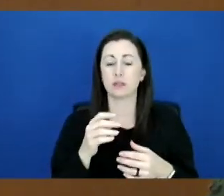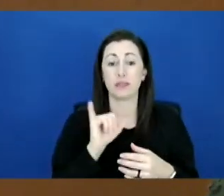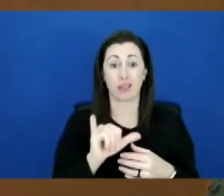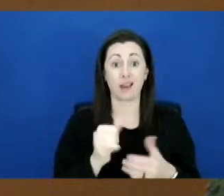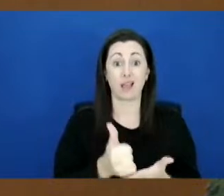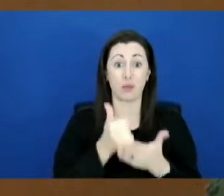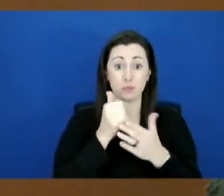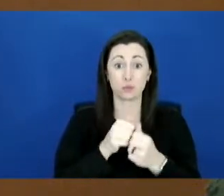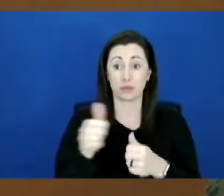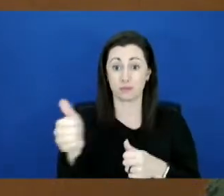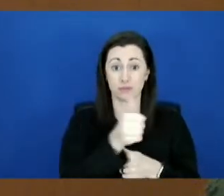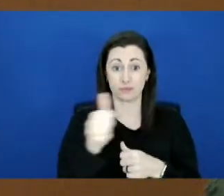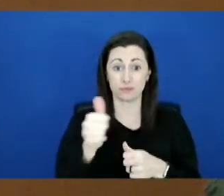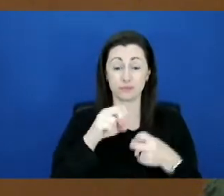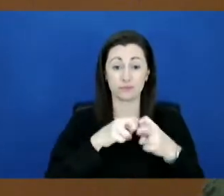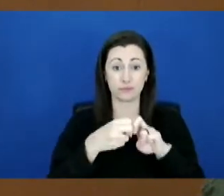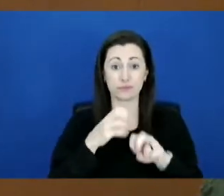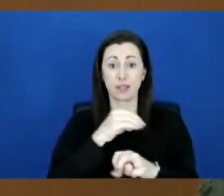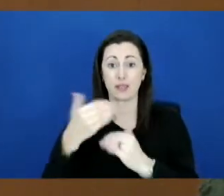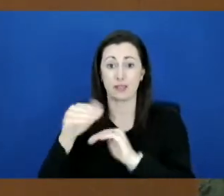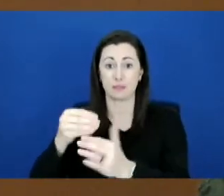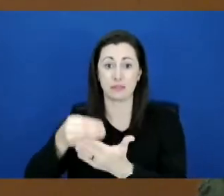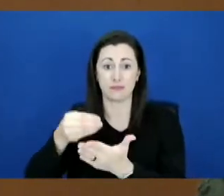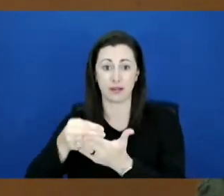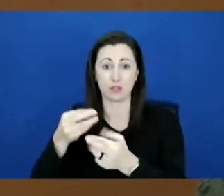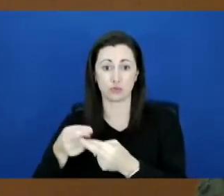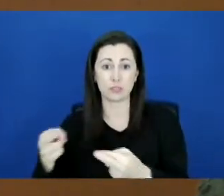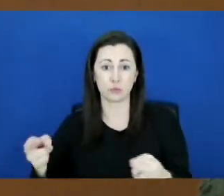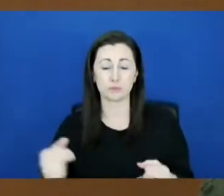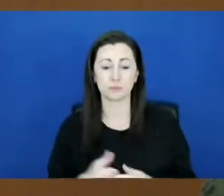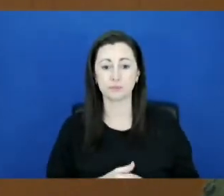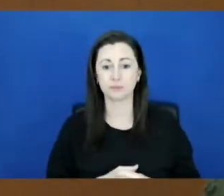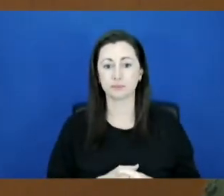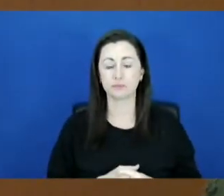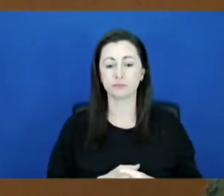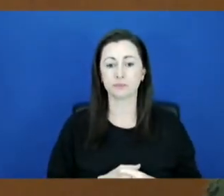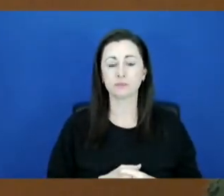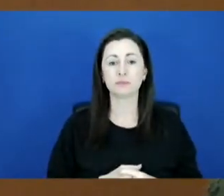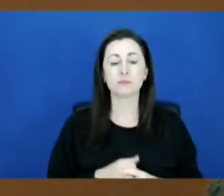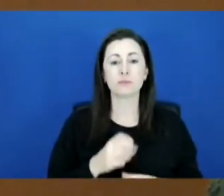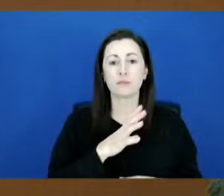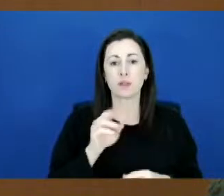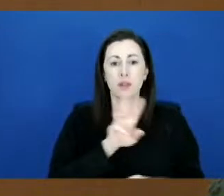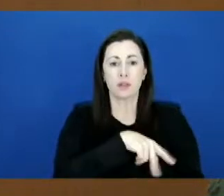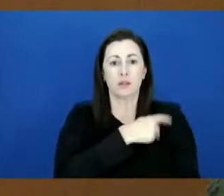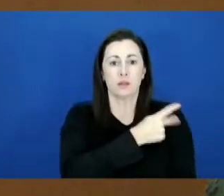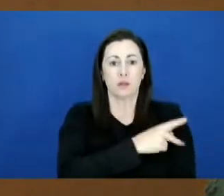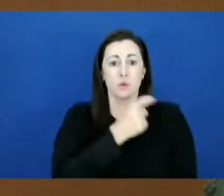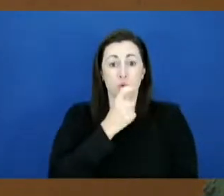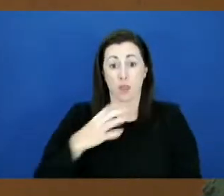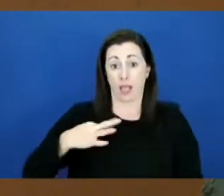OUT TWO BARRIERS, WHICH IS